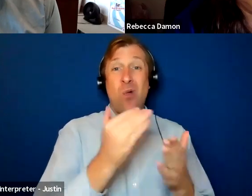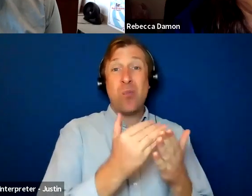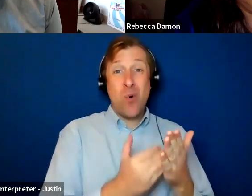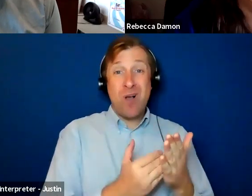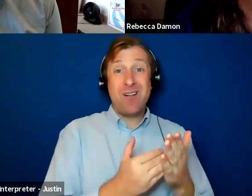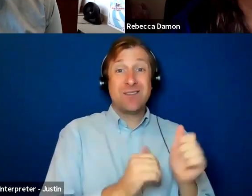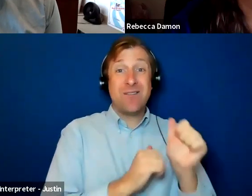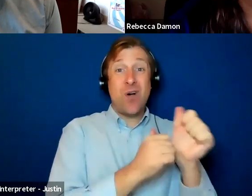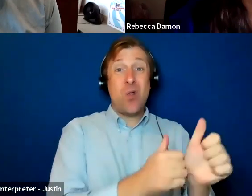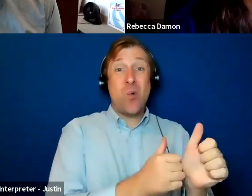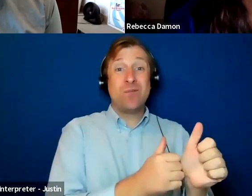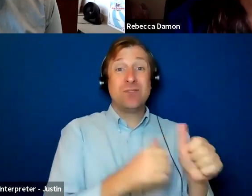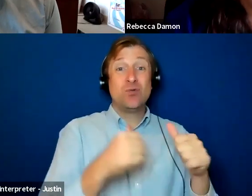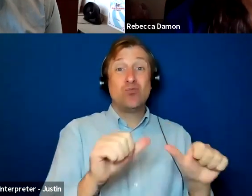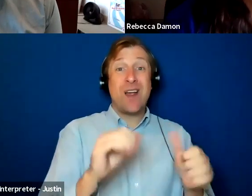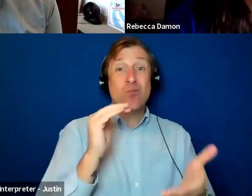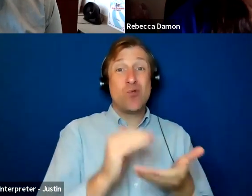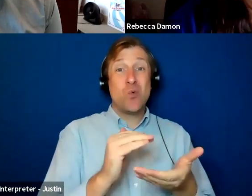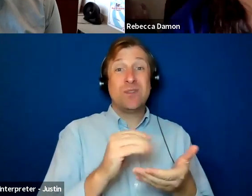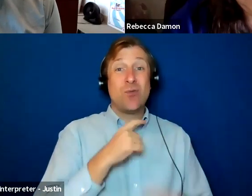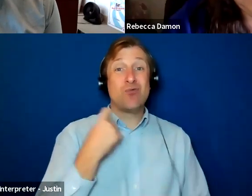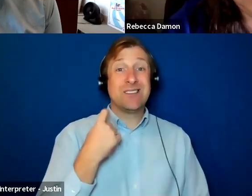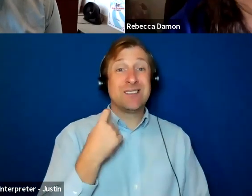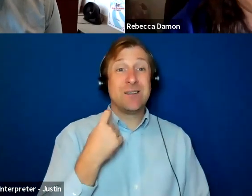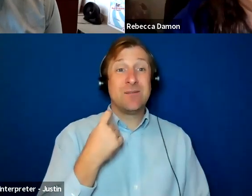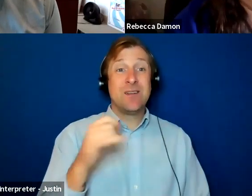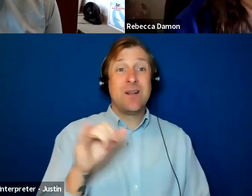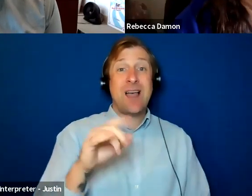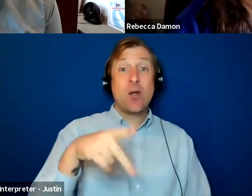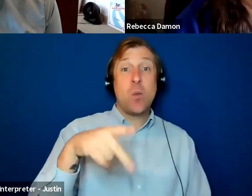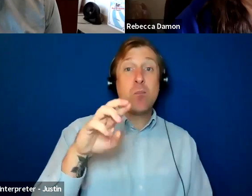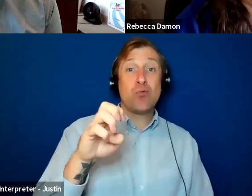are intended to try and reduce that risk, including things like pre-travel testing,